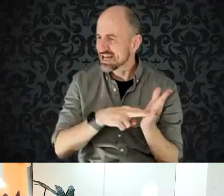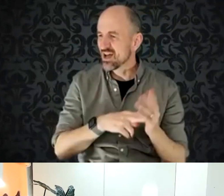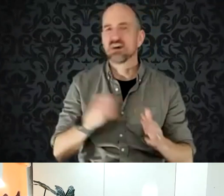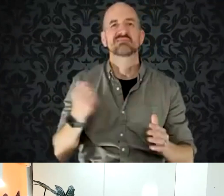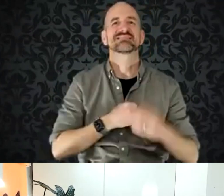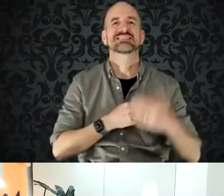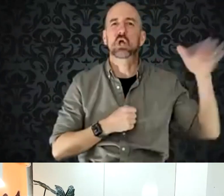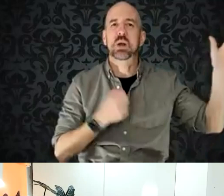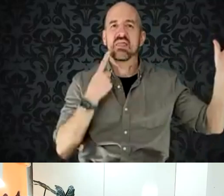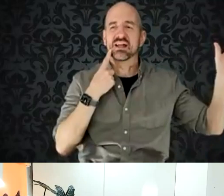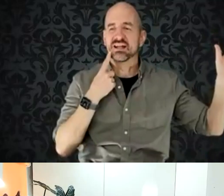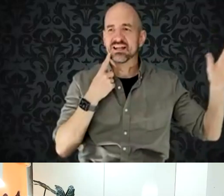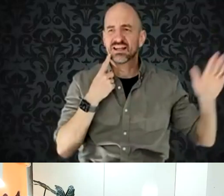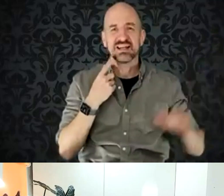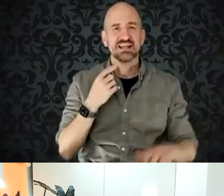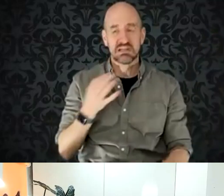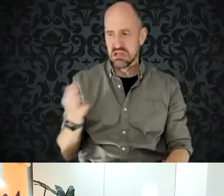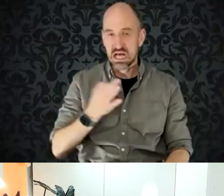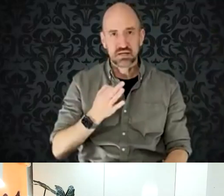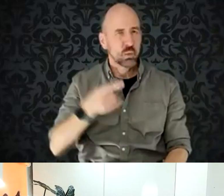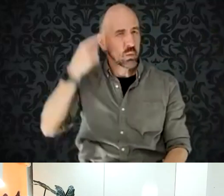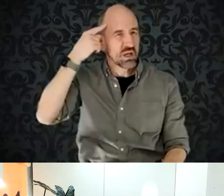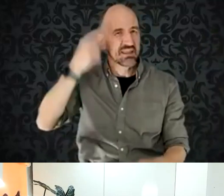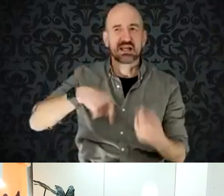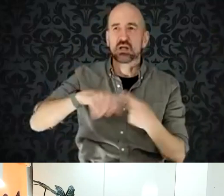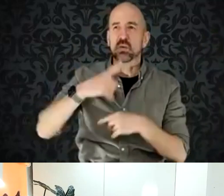as physical changes occur for ambulance people, so time also needs to be considered.